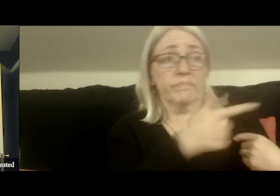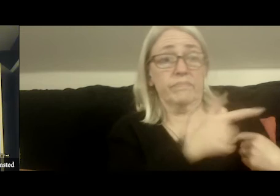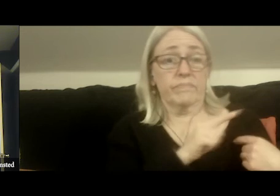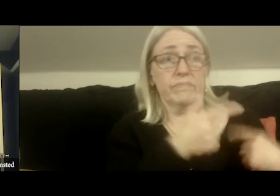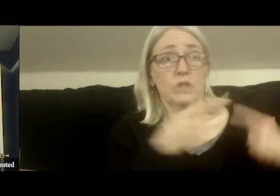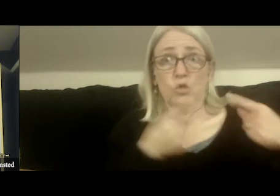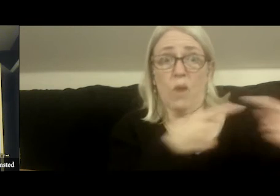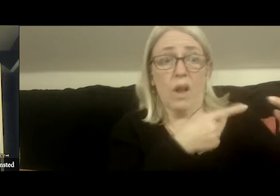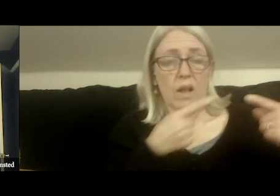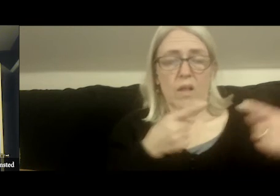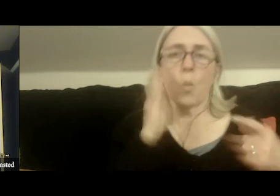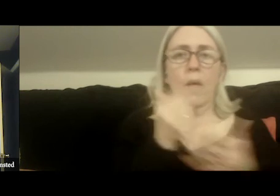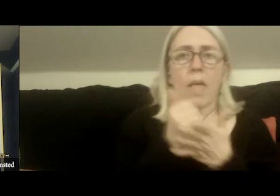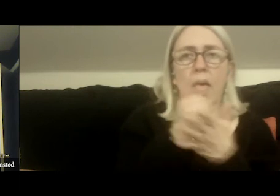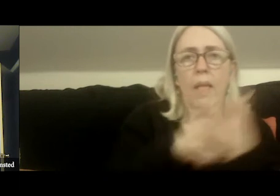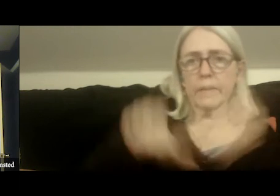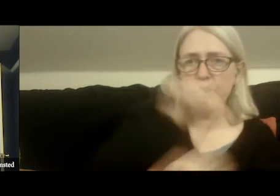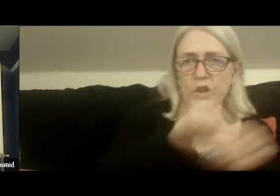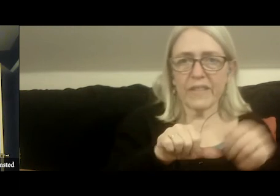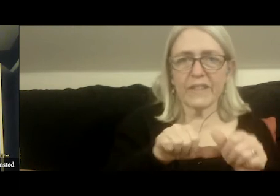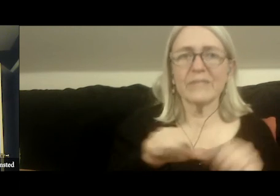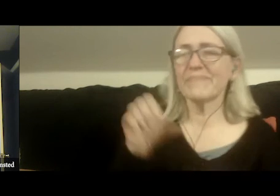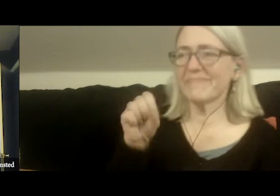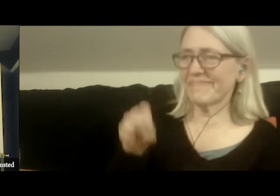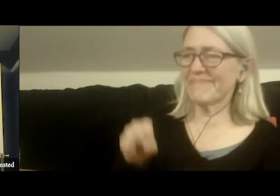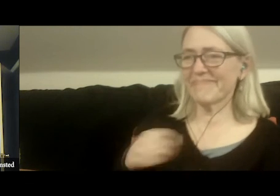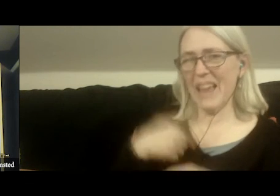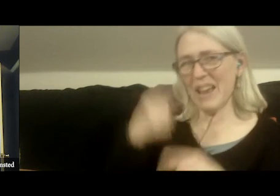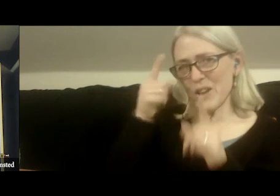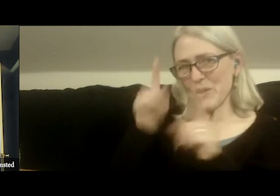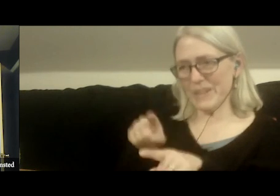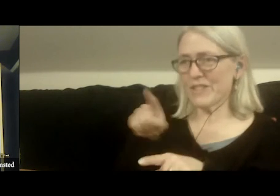Yeah, I agree, I think, you know you're a great support system that I have, and